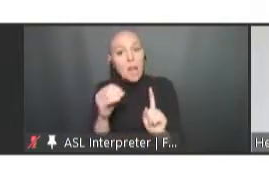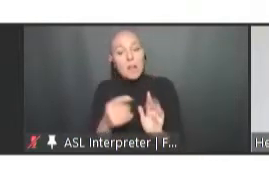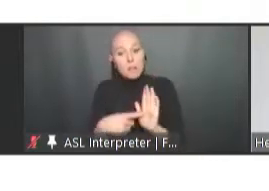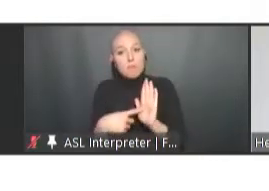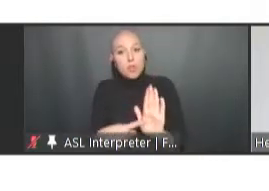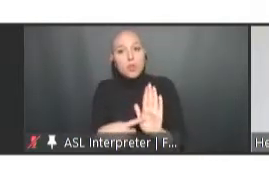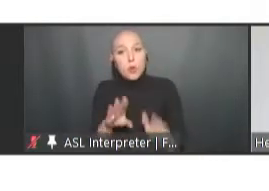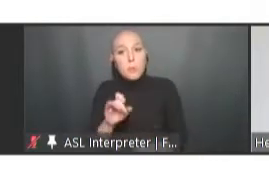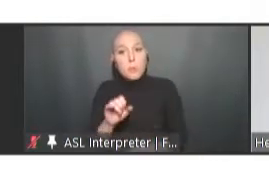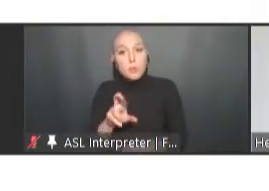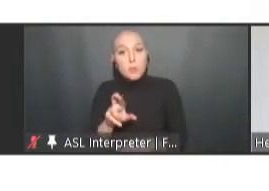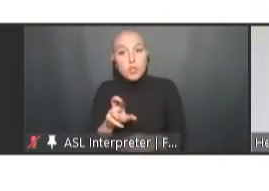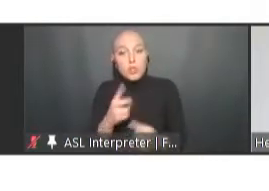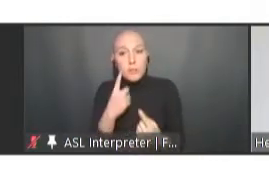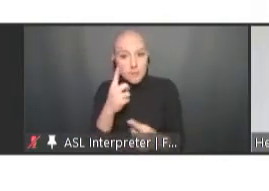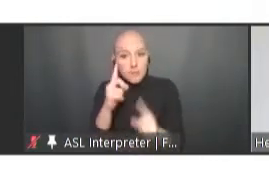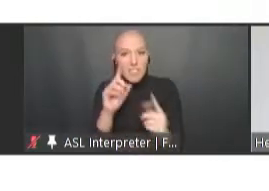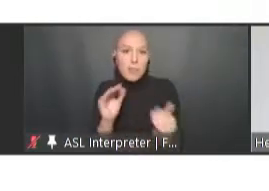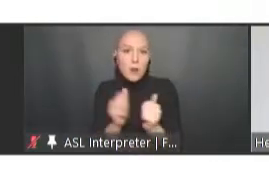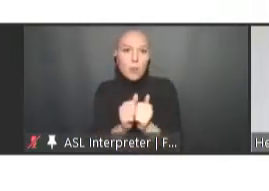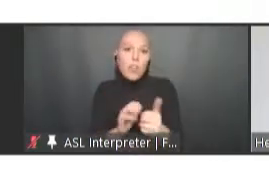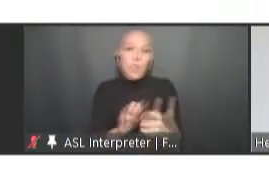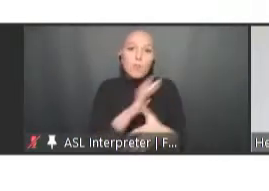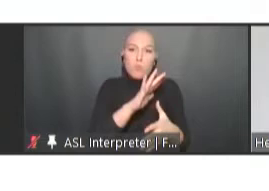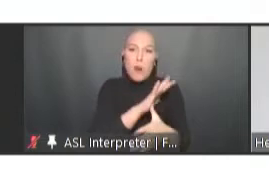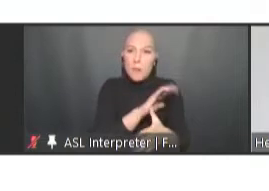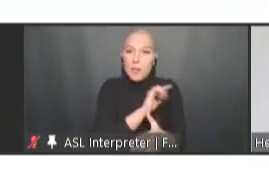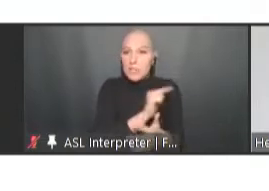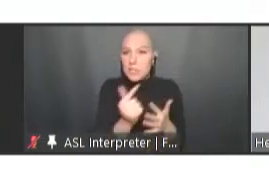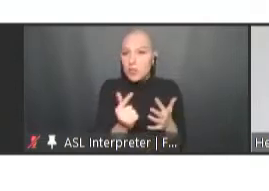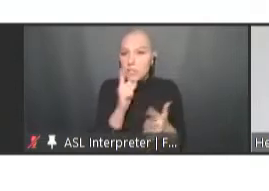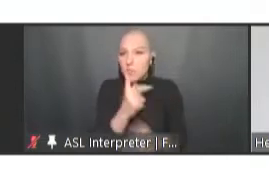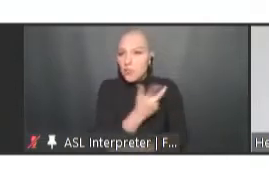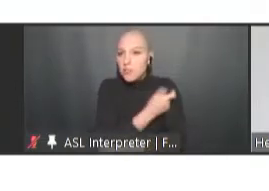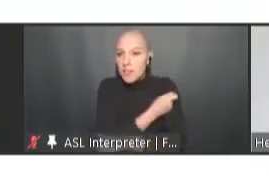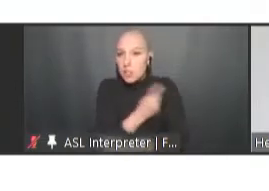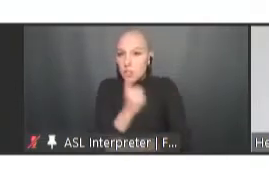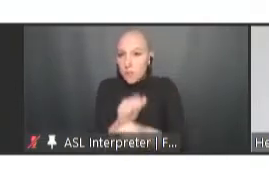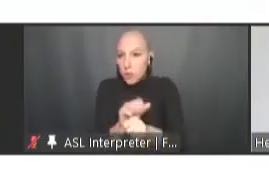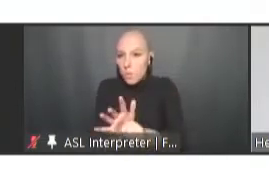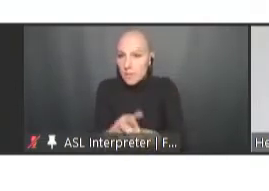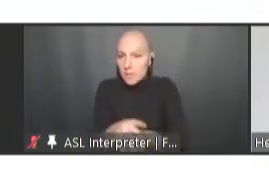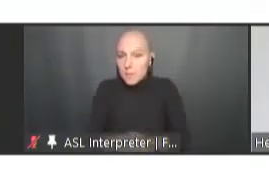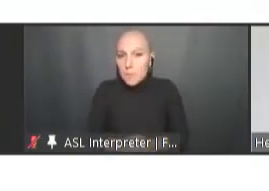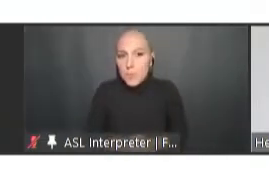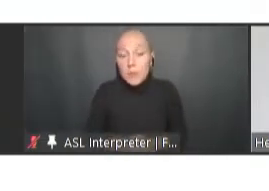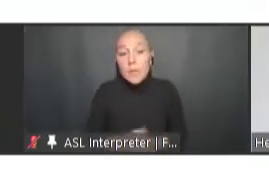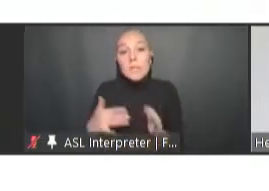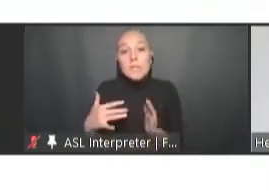a primary series of COVID-19 vaccination alone. A study showed that COVID-19